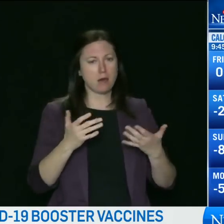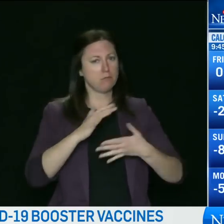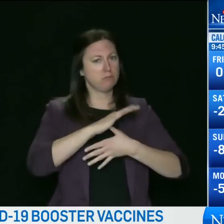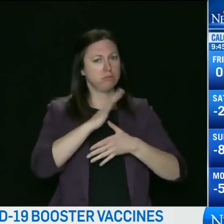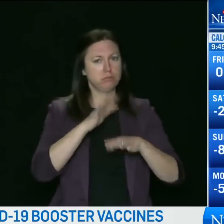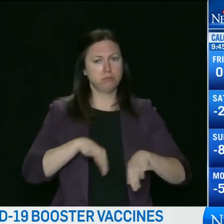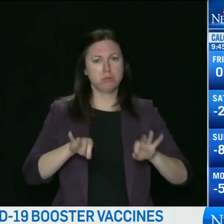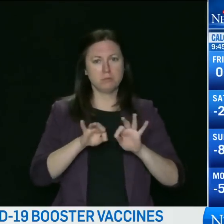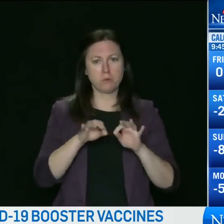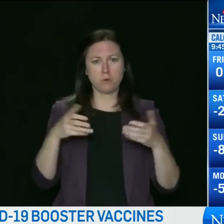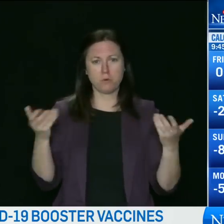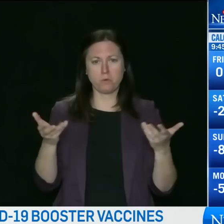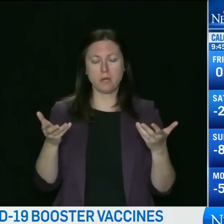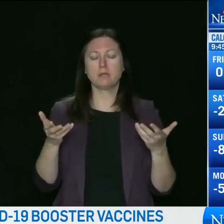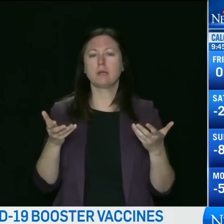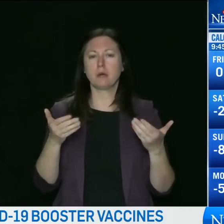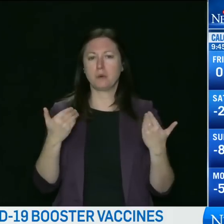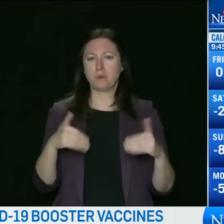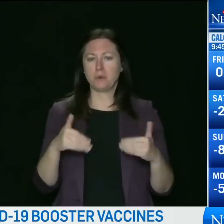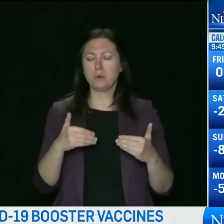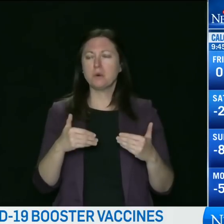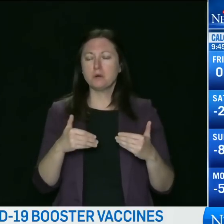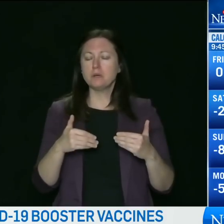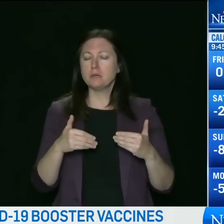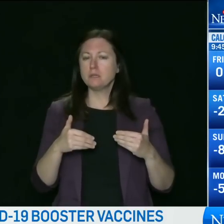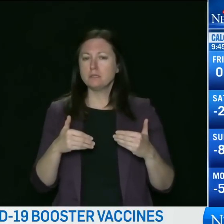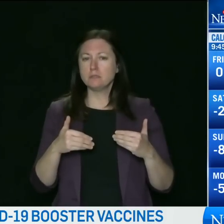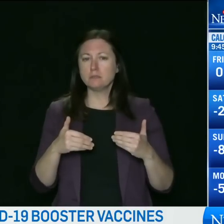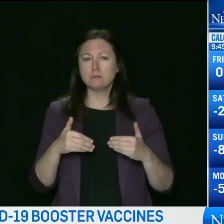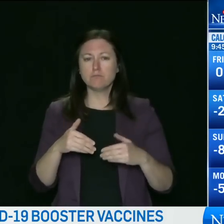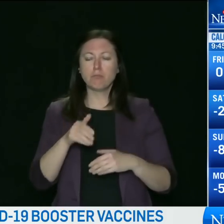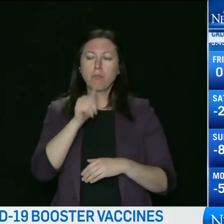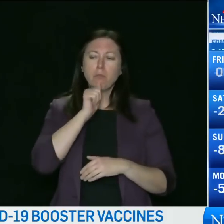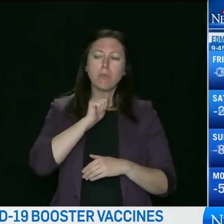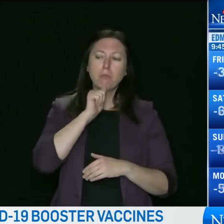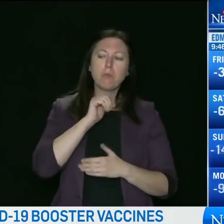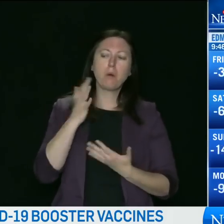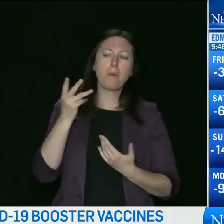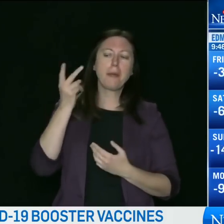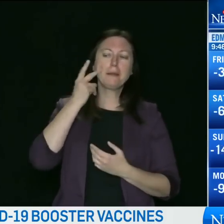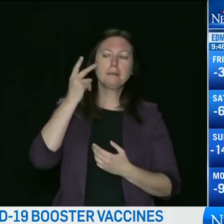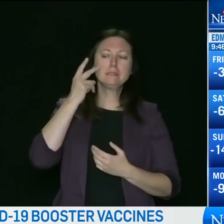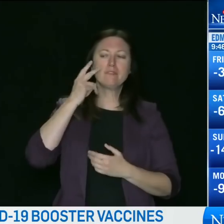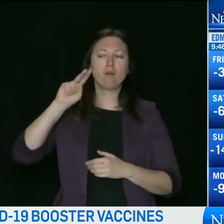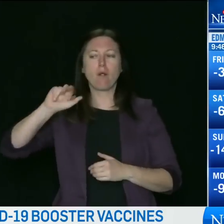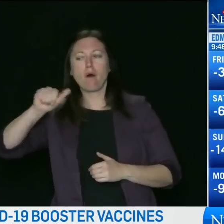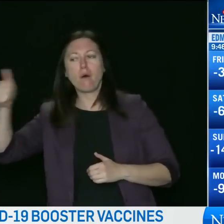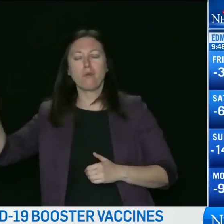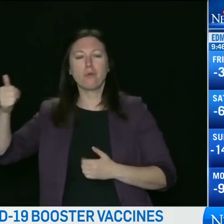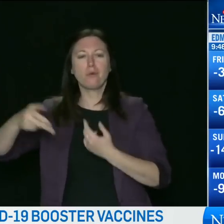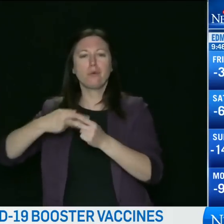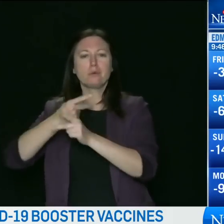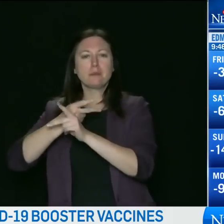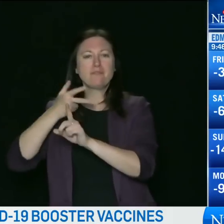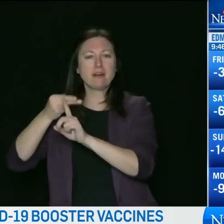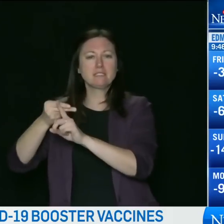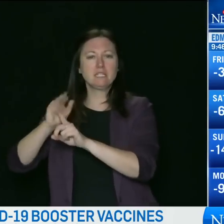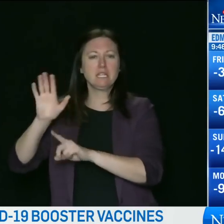BUT THAT LIES IN THE FUTURE. FOR NOW, IT'S REALLY IMPORTANT TO POINT OUT THAT IT'S NOT A